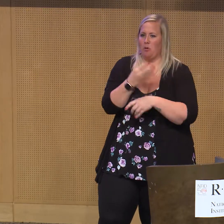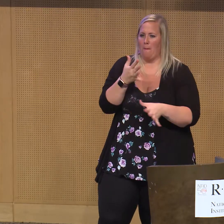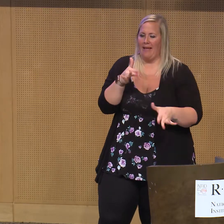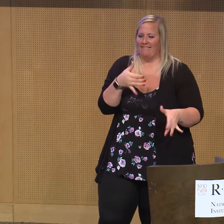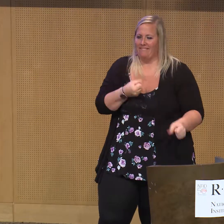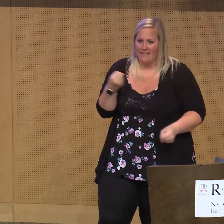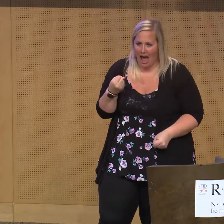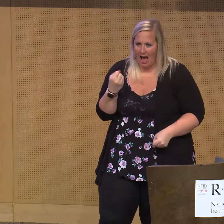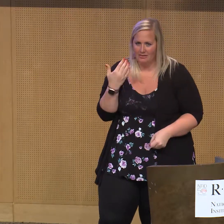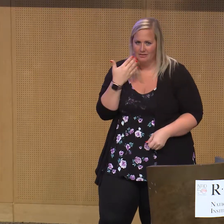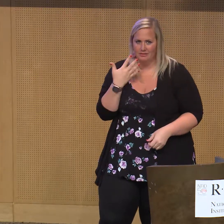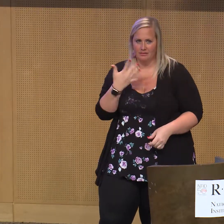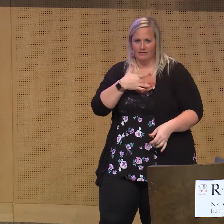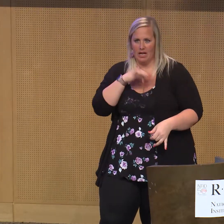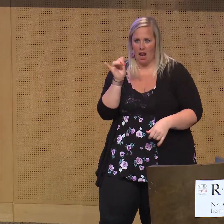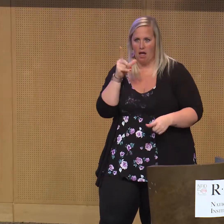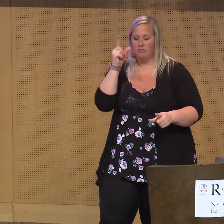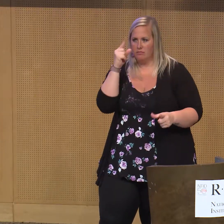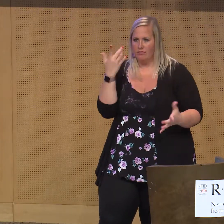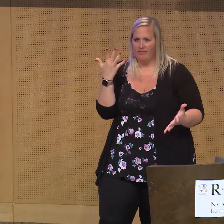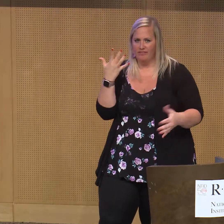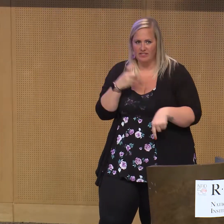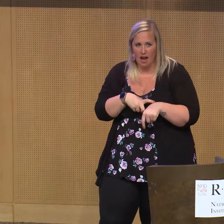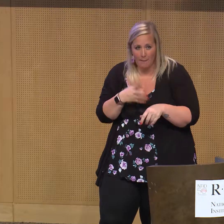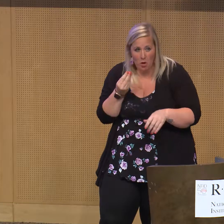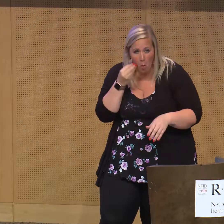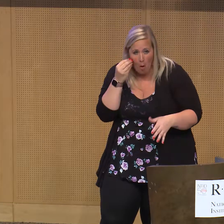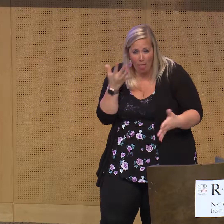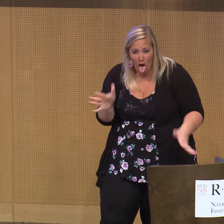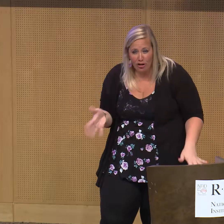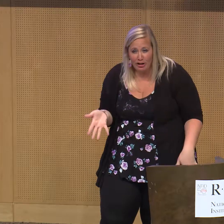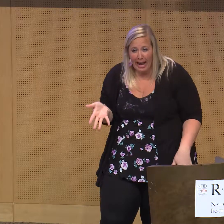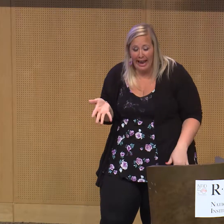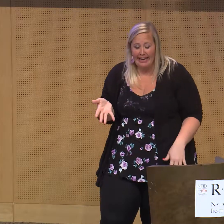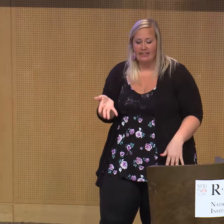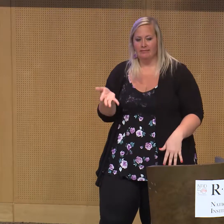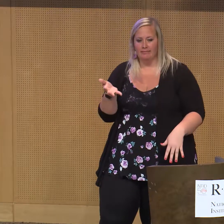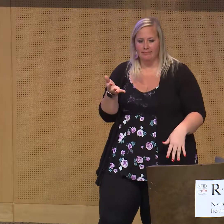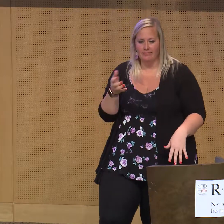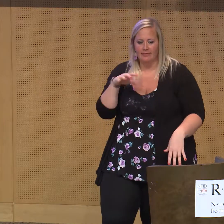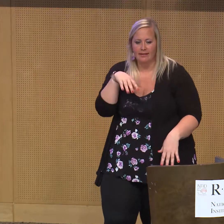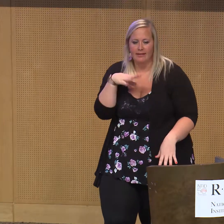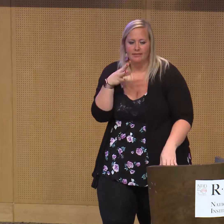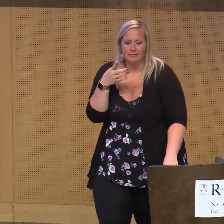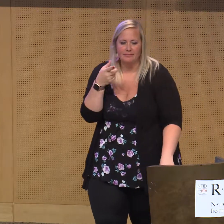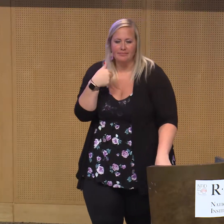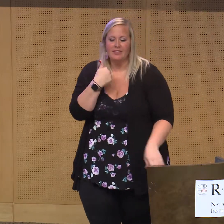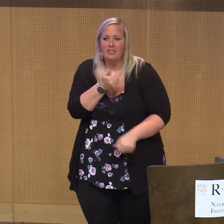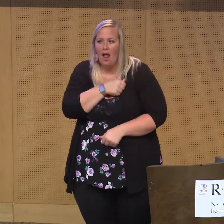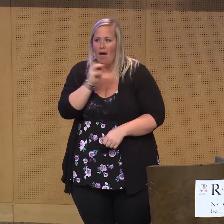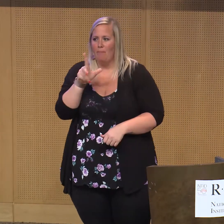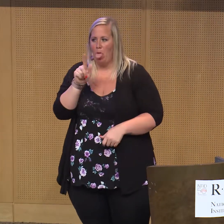When I do what I love all day, it makes the day go by in the blink of an eye. And I feel like, "Wow, I'm home already? How is that?"